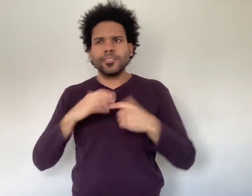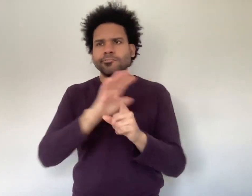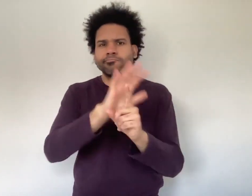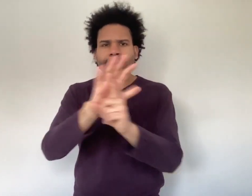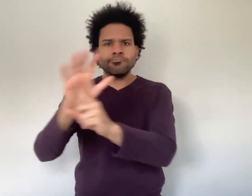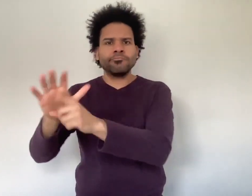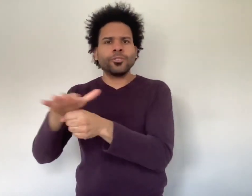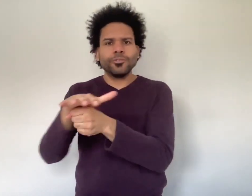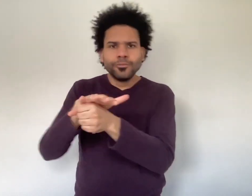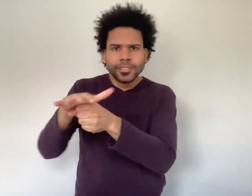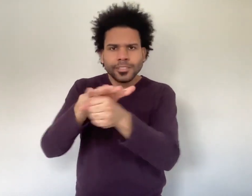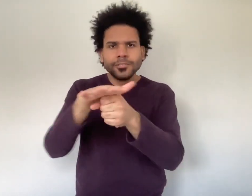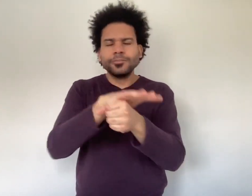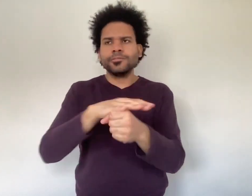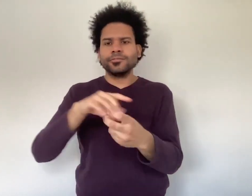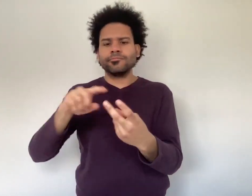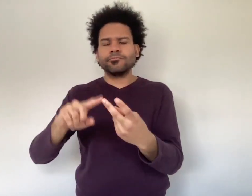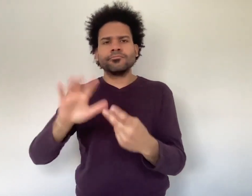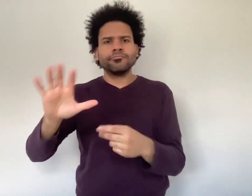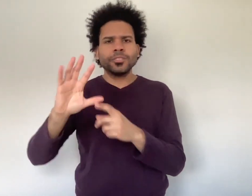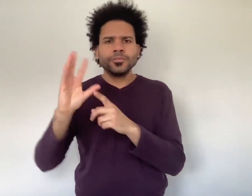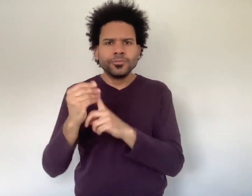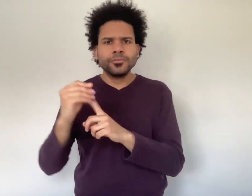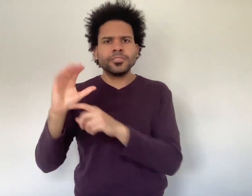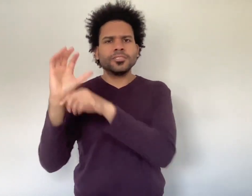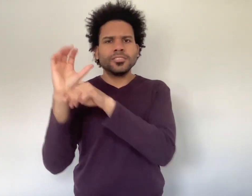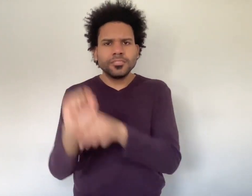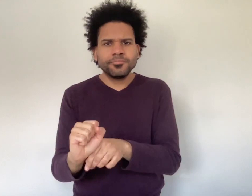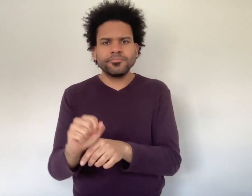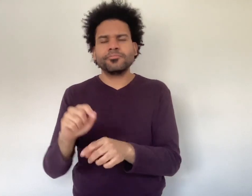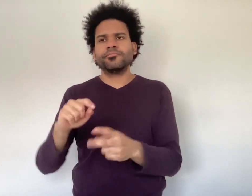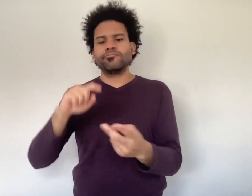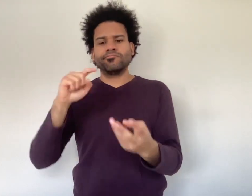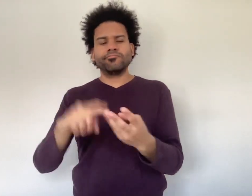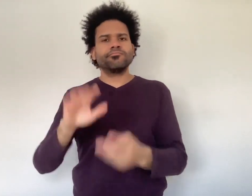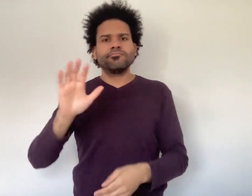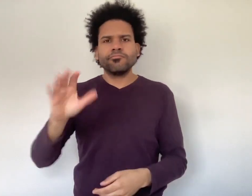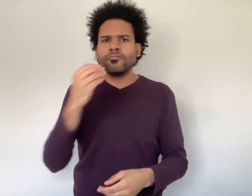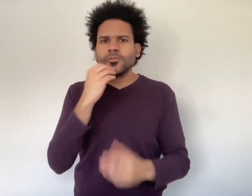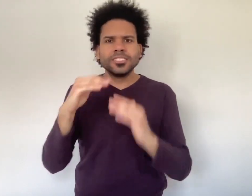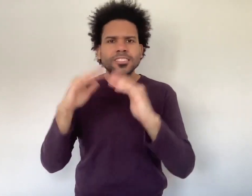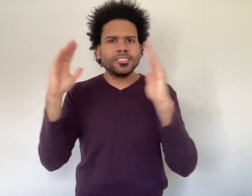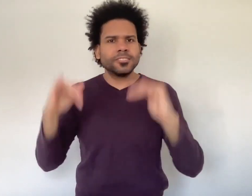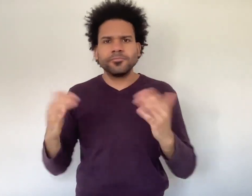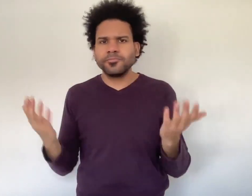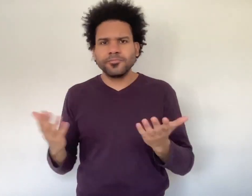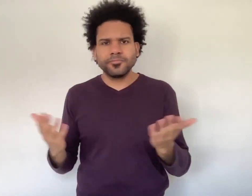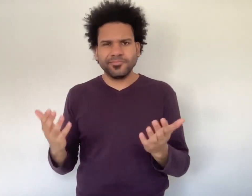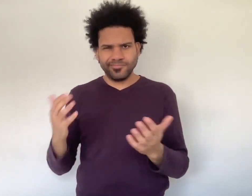based on the geographic location, culture & customs, and food system.